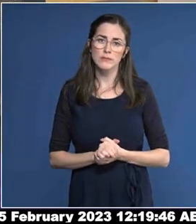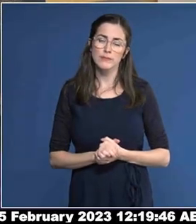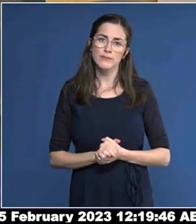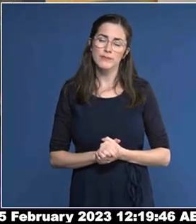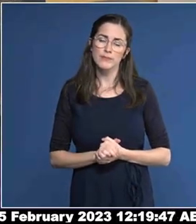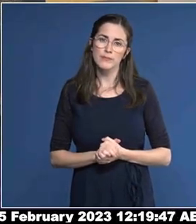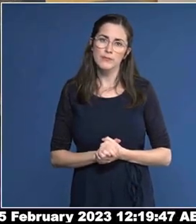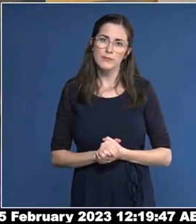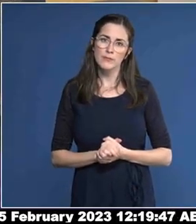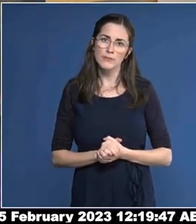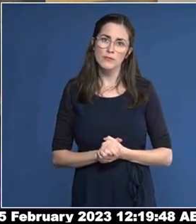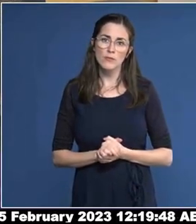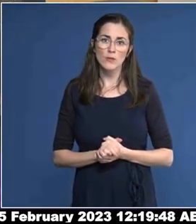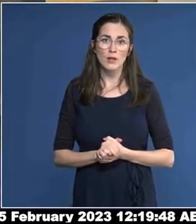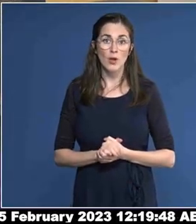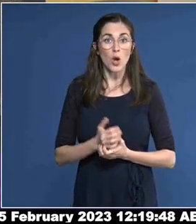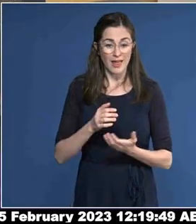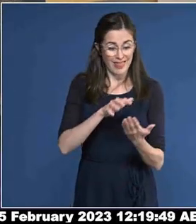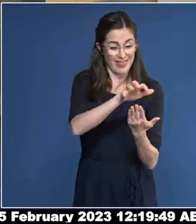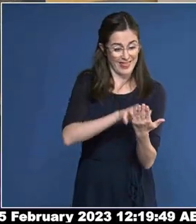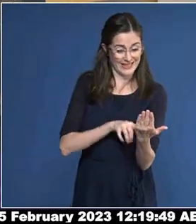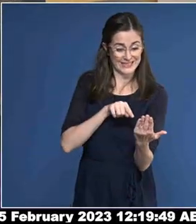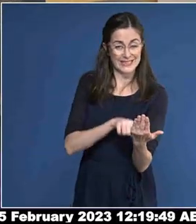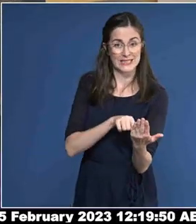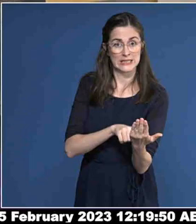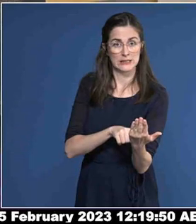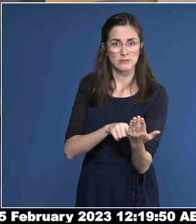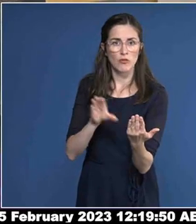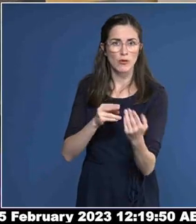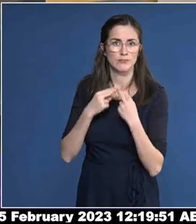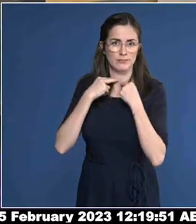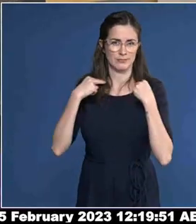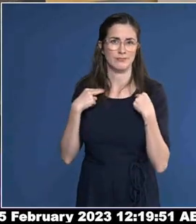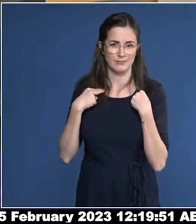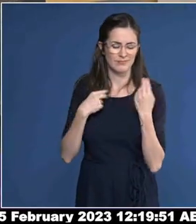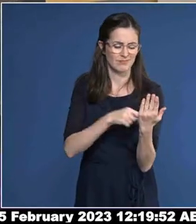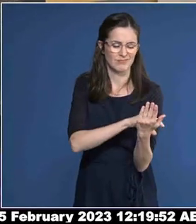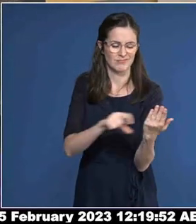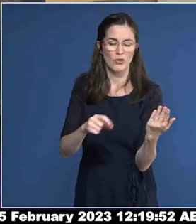When that submission was made by Counsel Assisting at paragraph 400, Afford's response